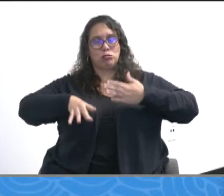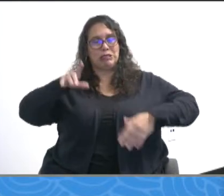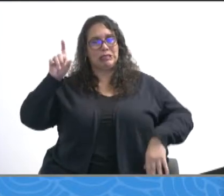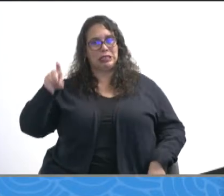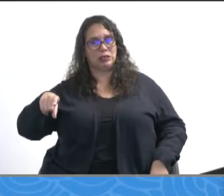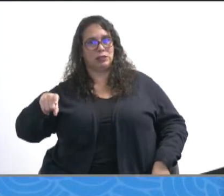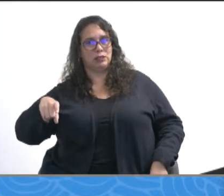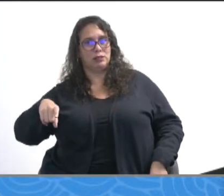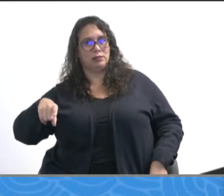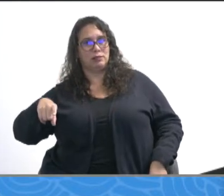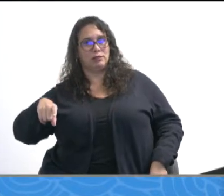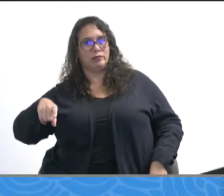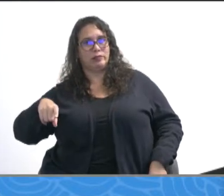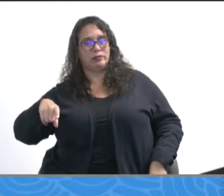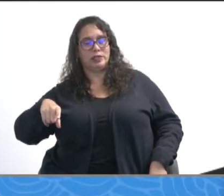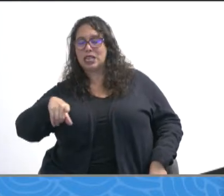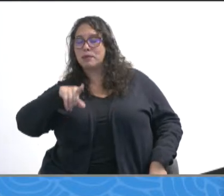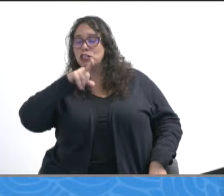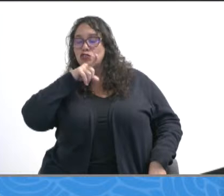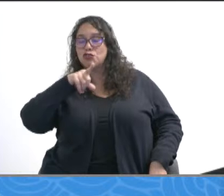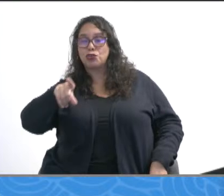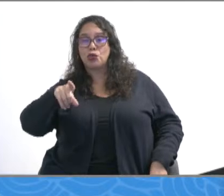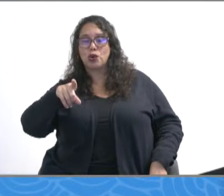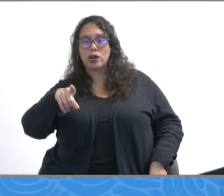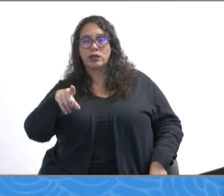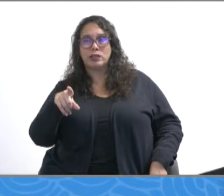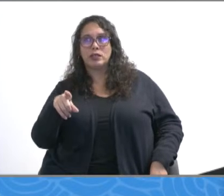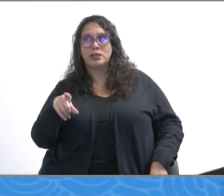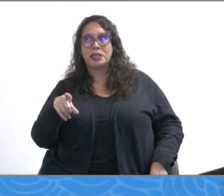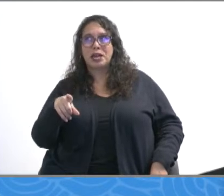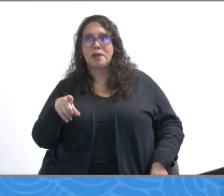and that we ensure that we're taking your thoughts